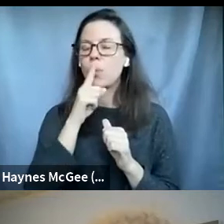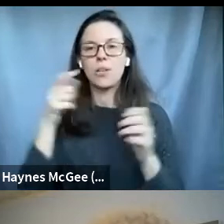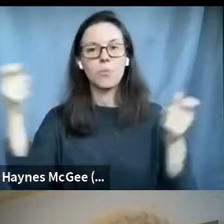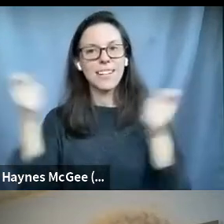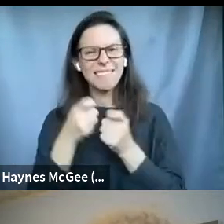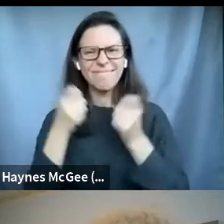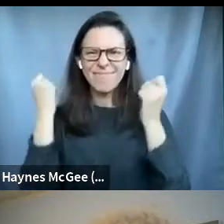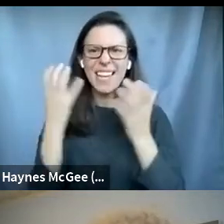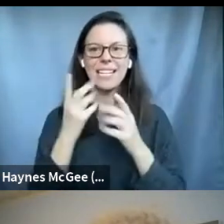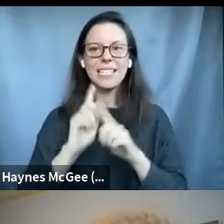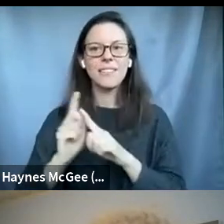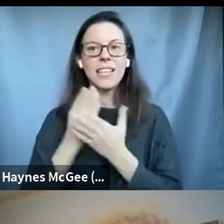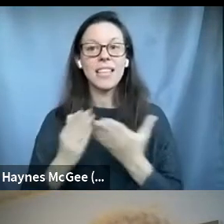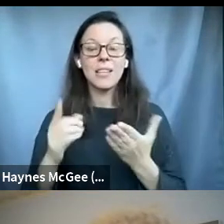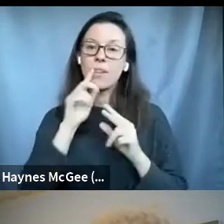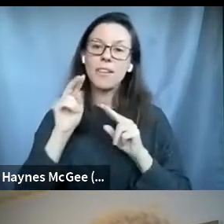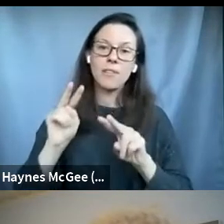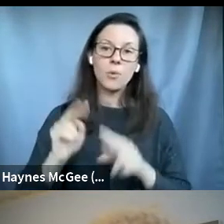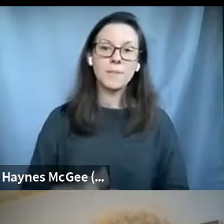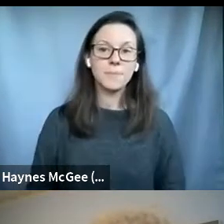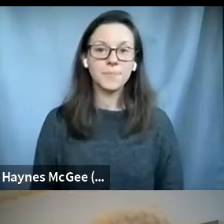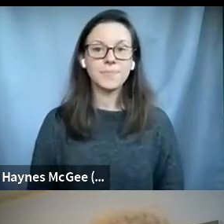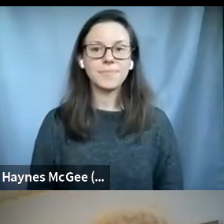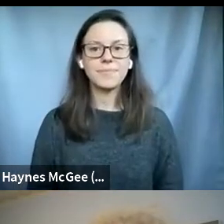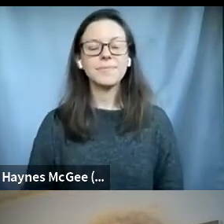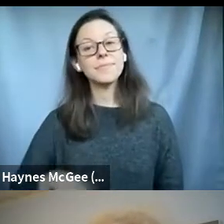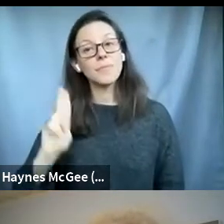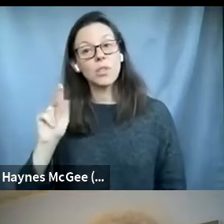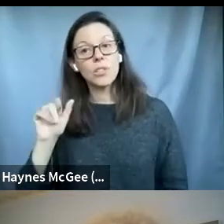things and I'm really looking forward to it. All right. So grateful that that played.